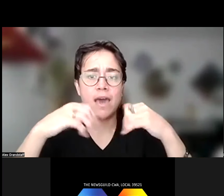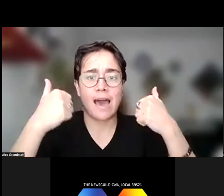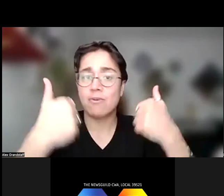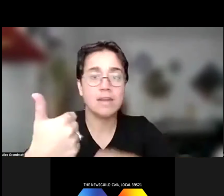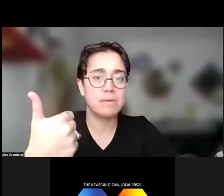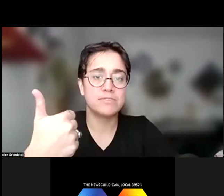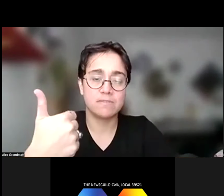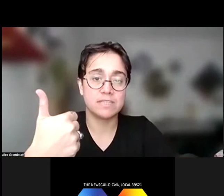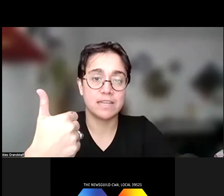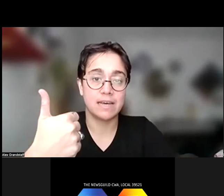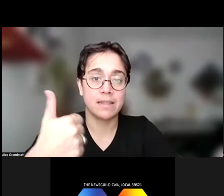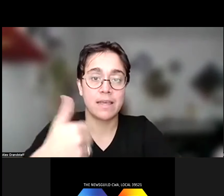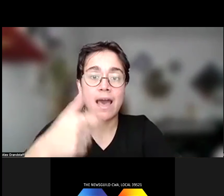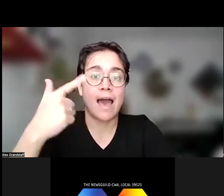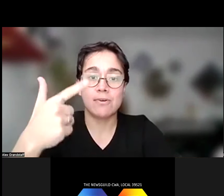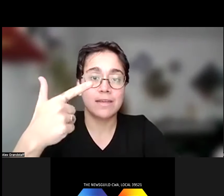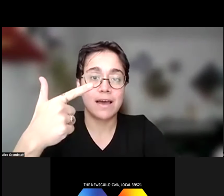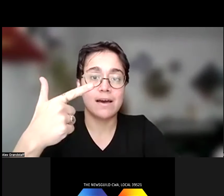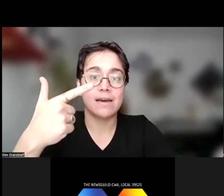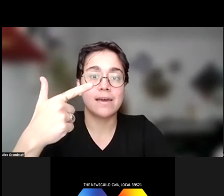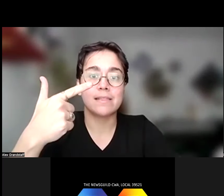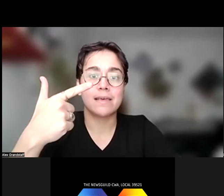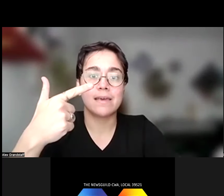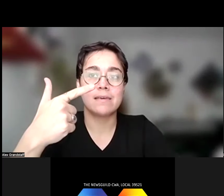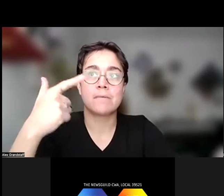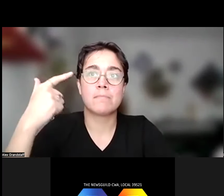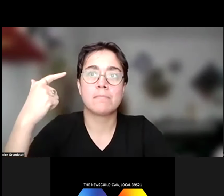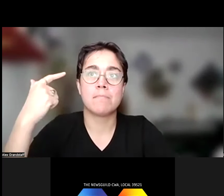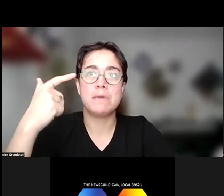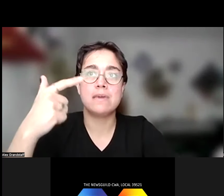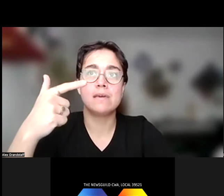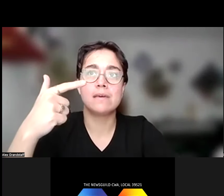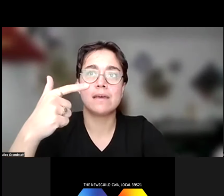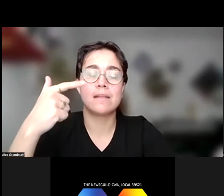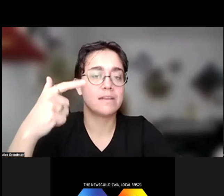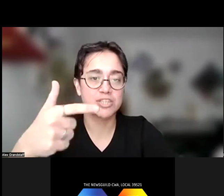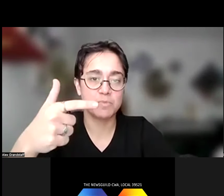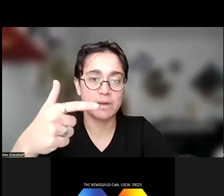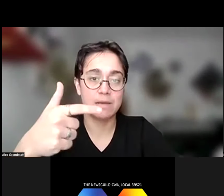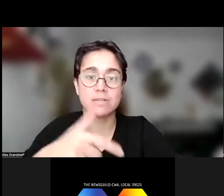folks were already doing out -- advocacy work. So, making sure that you